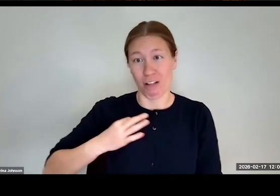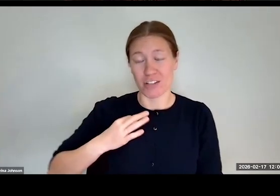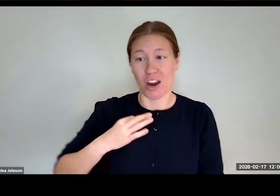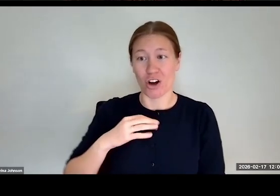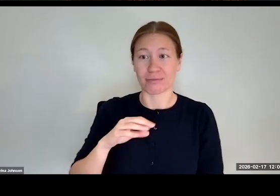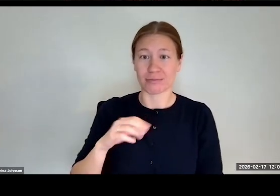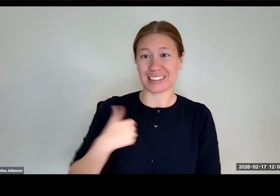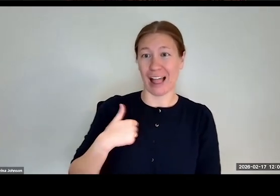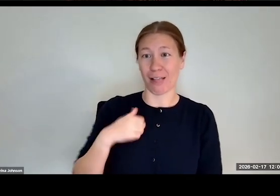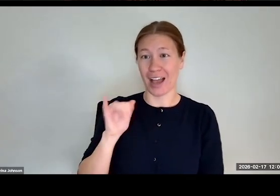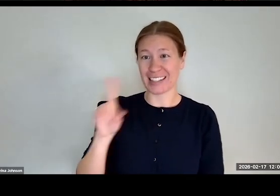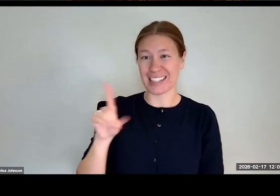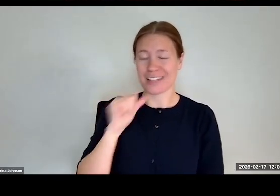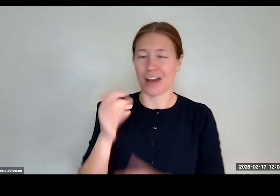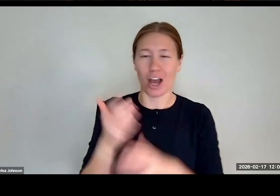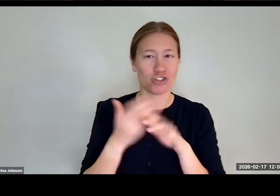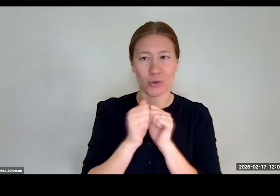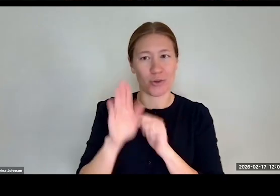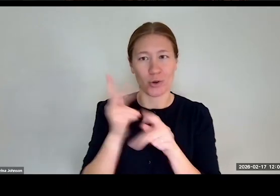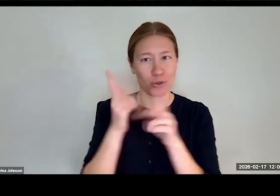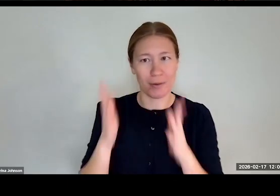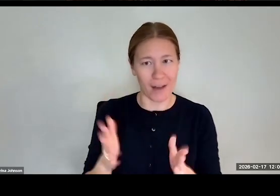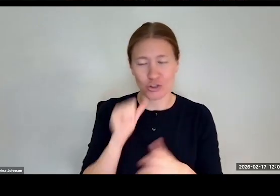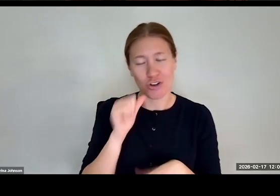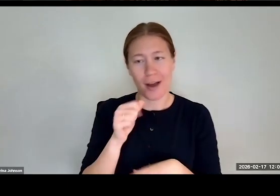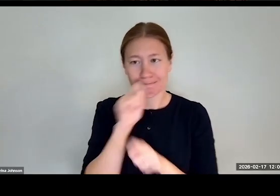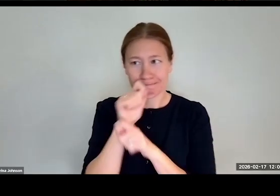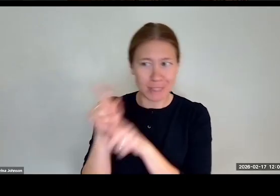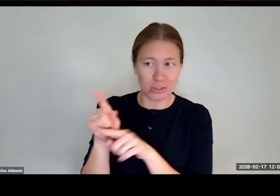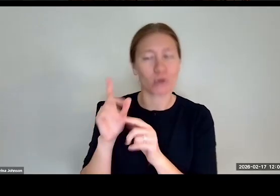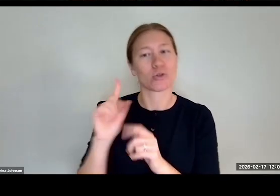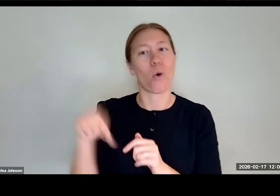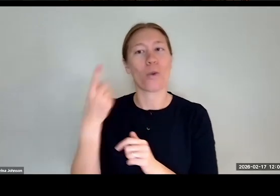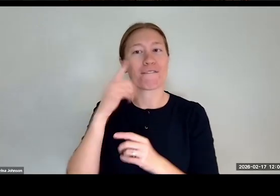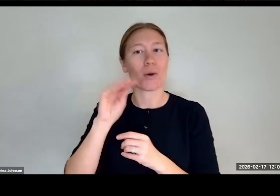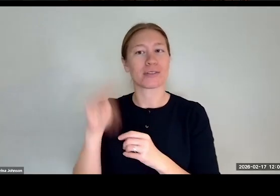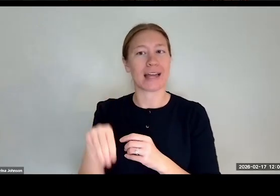This is not shared with your supervisor or disclose. This is for percentage purposes so that we understand